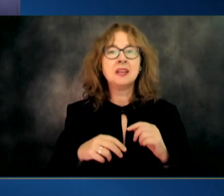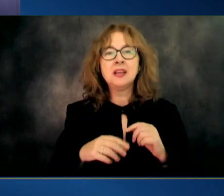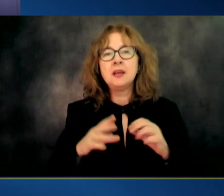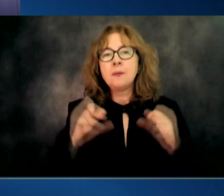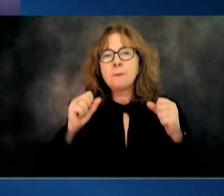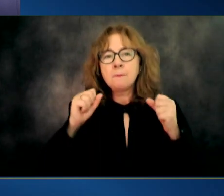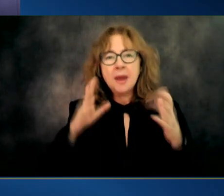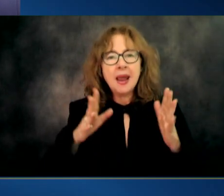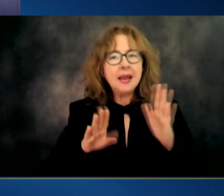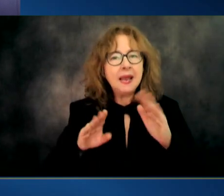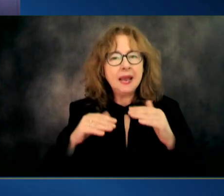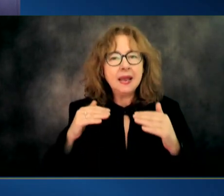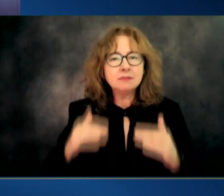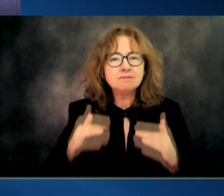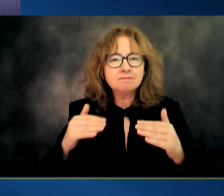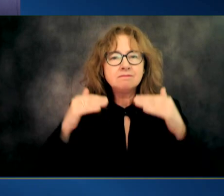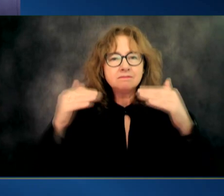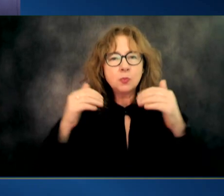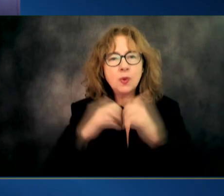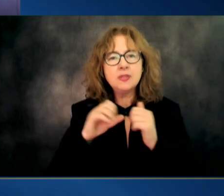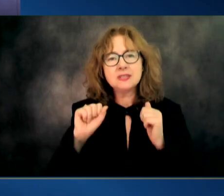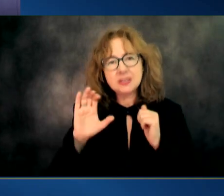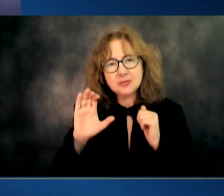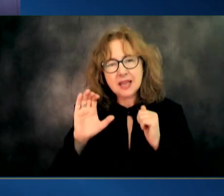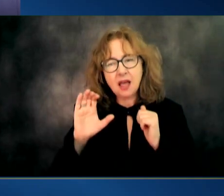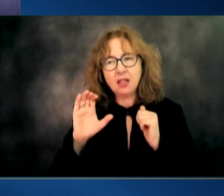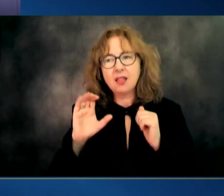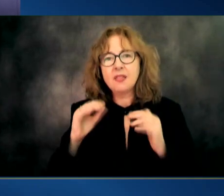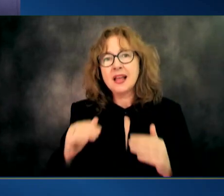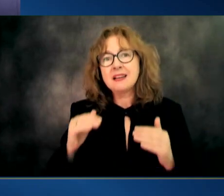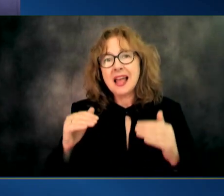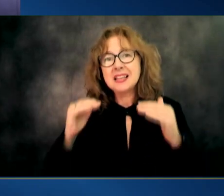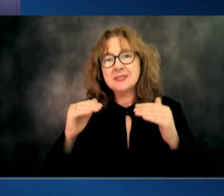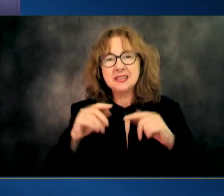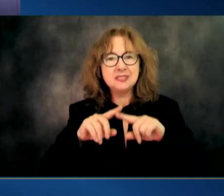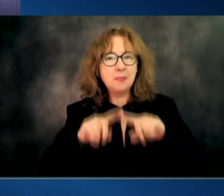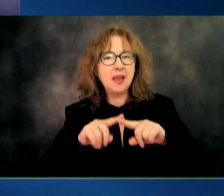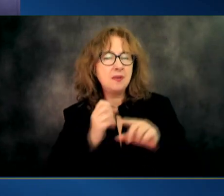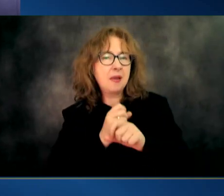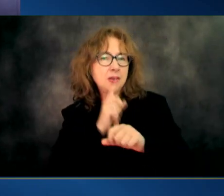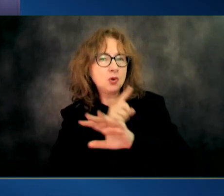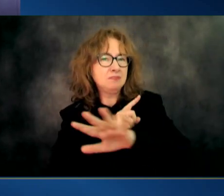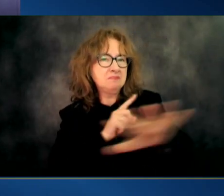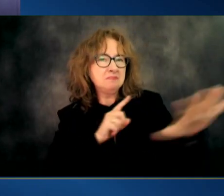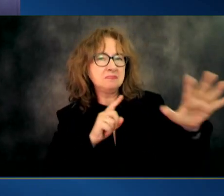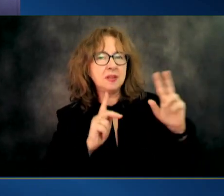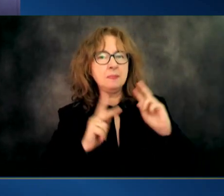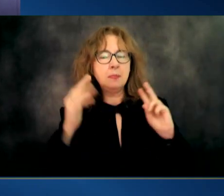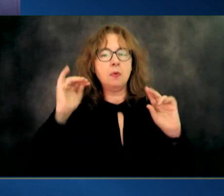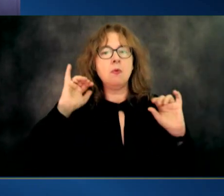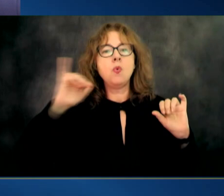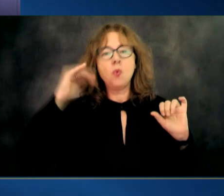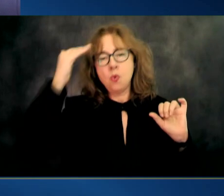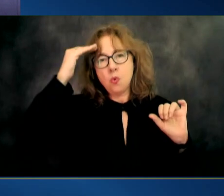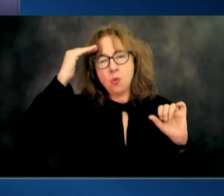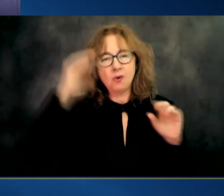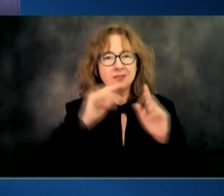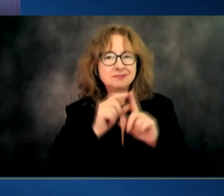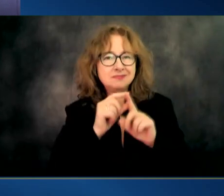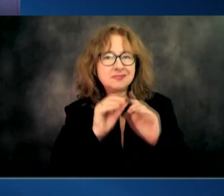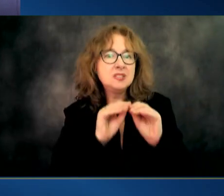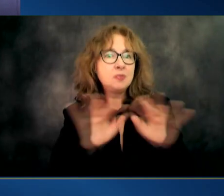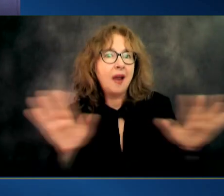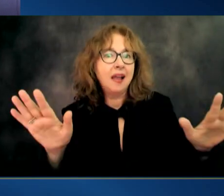hinge on increasing awareness about sickle cell disease, about what warriors need,